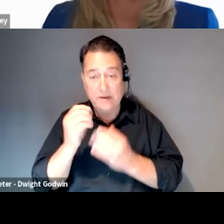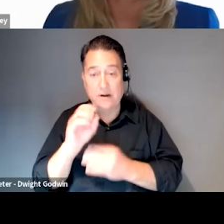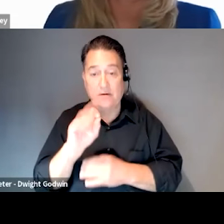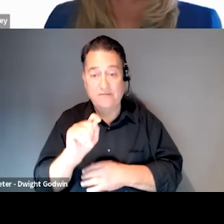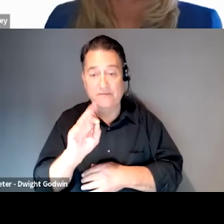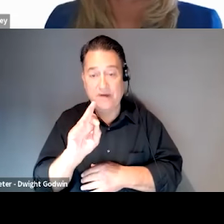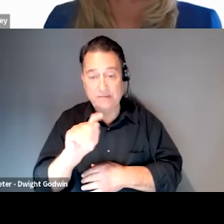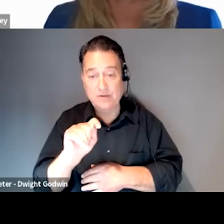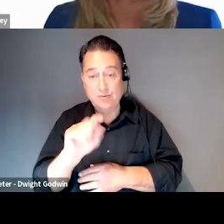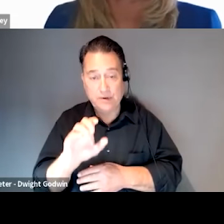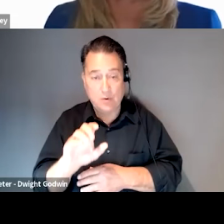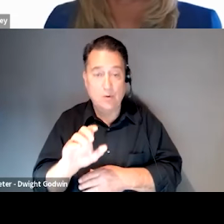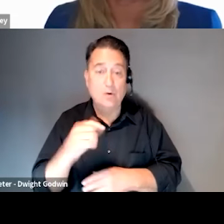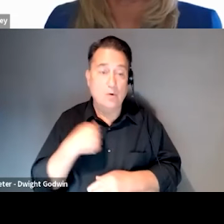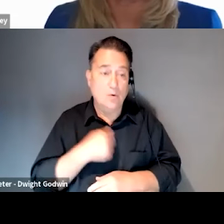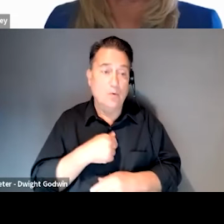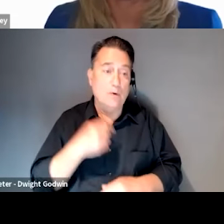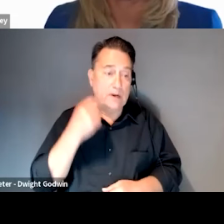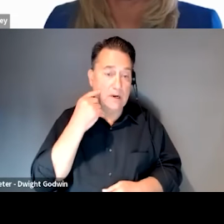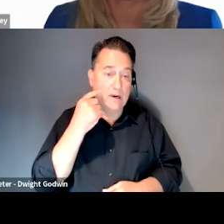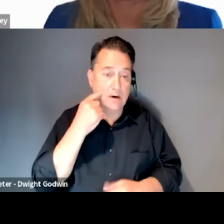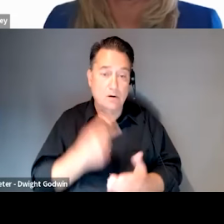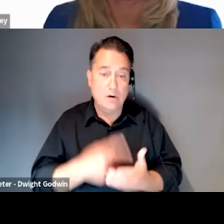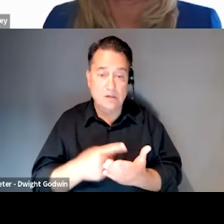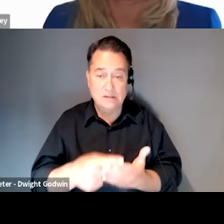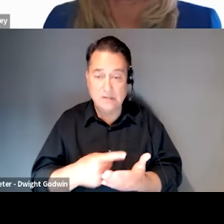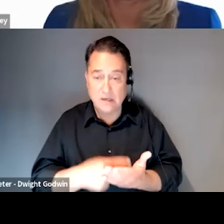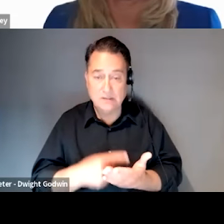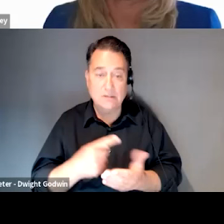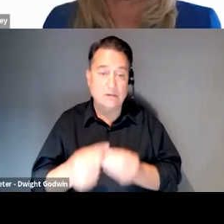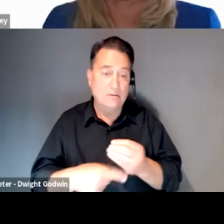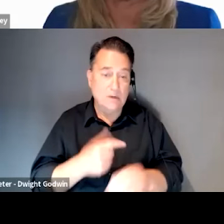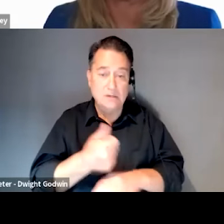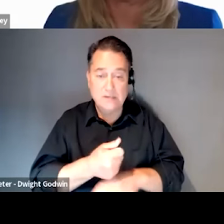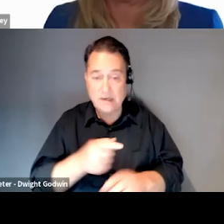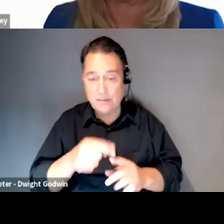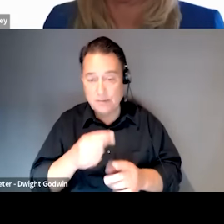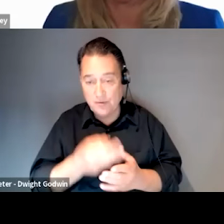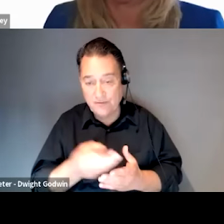We hear team conversations that discuss whether they would be setting up to fail, as we talked about before,